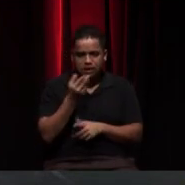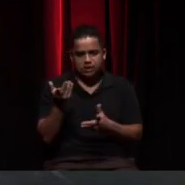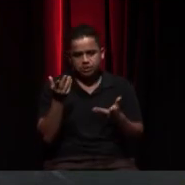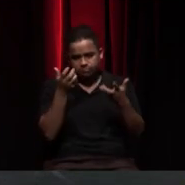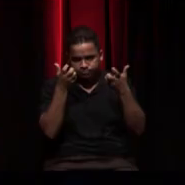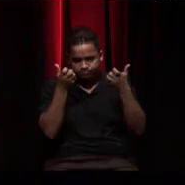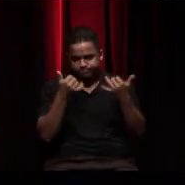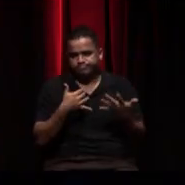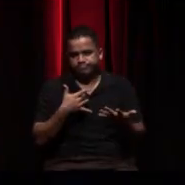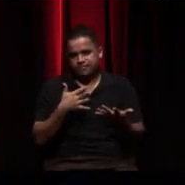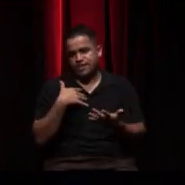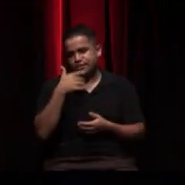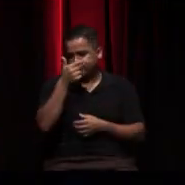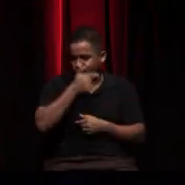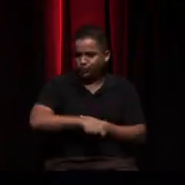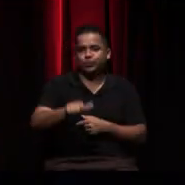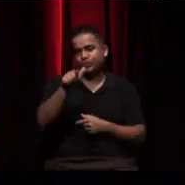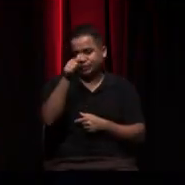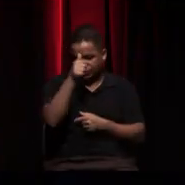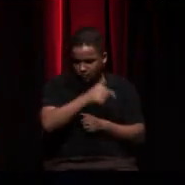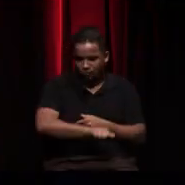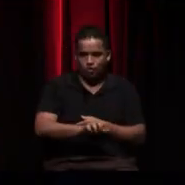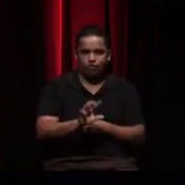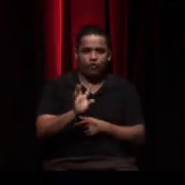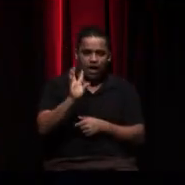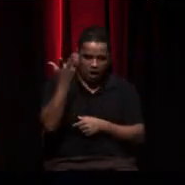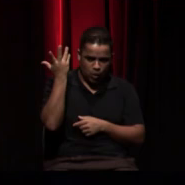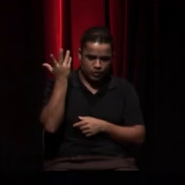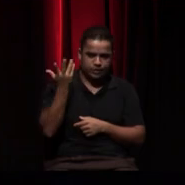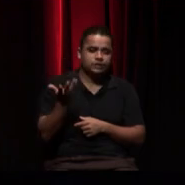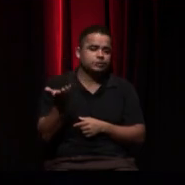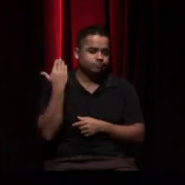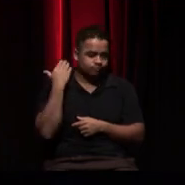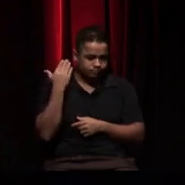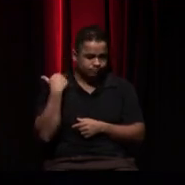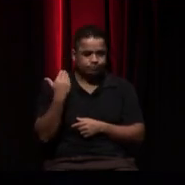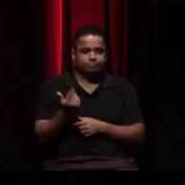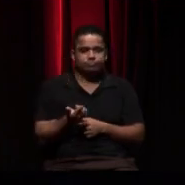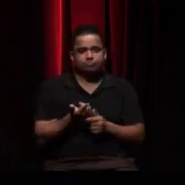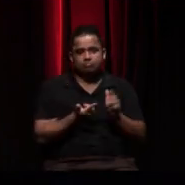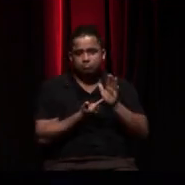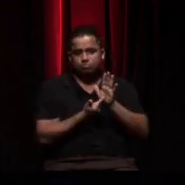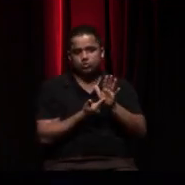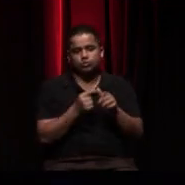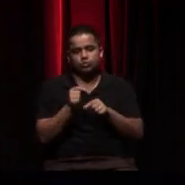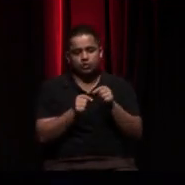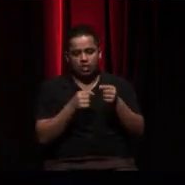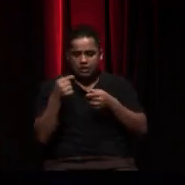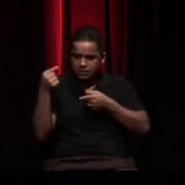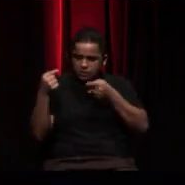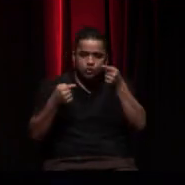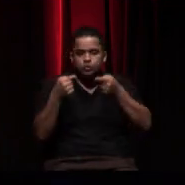I like to speak of this case as it is emblematic and shows that our discussion is new